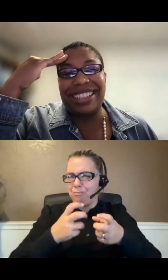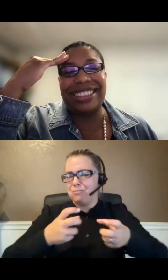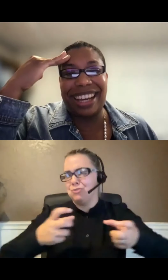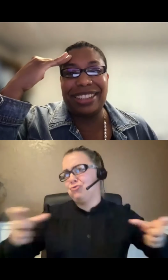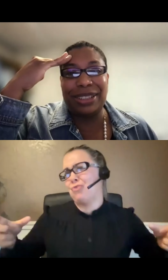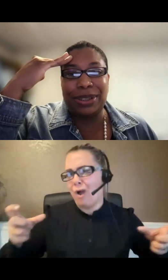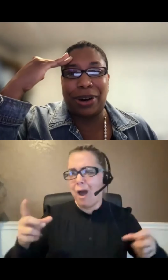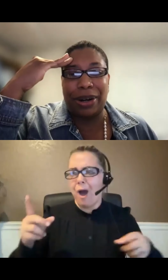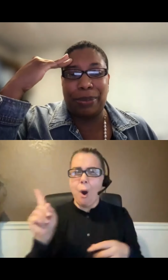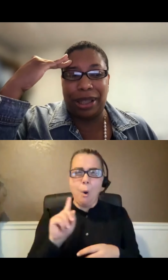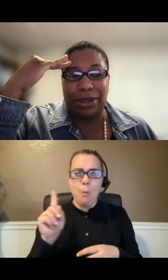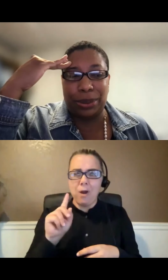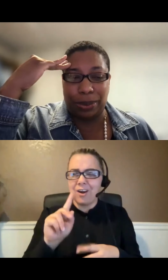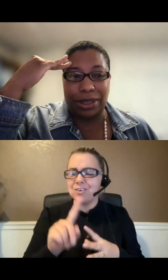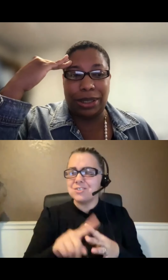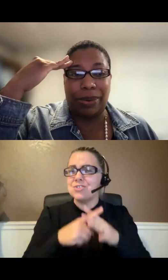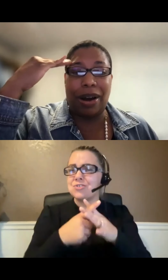I decided to start with the tools.